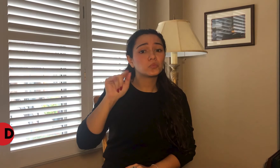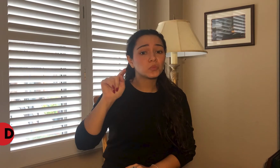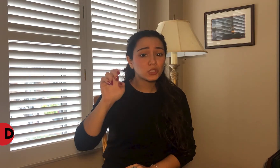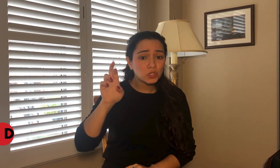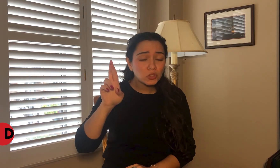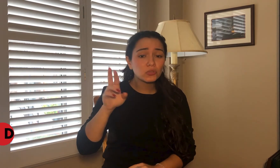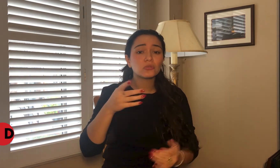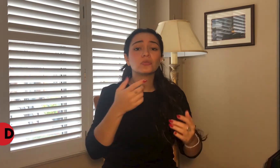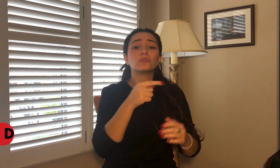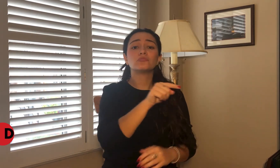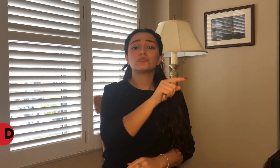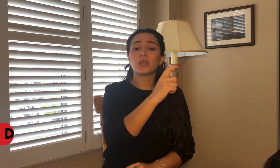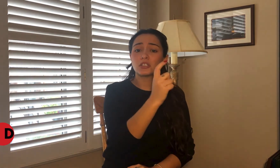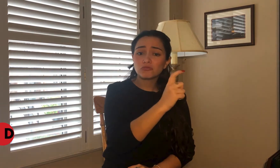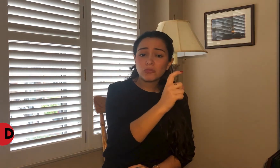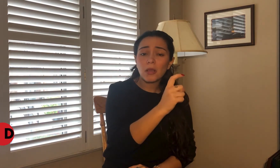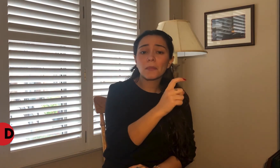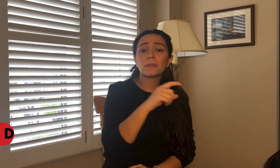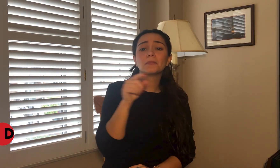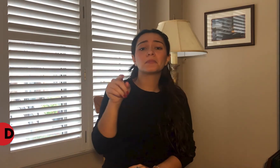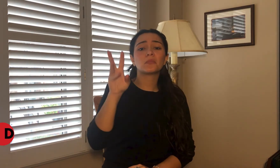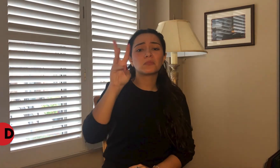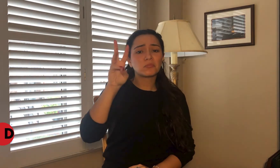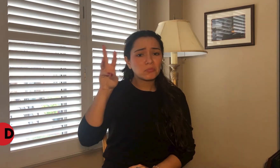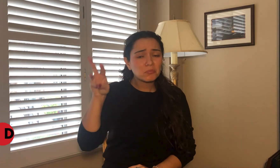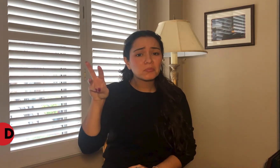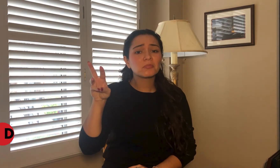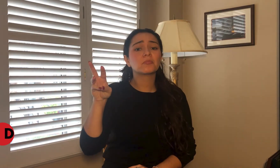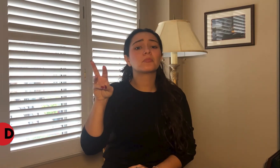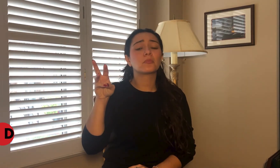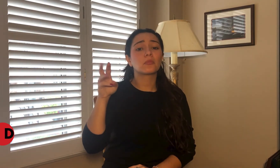Twitter, Instagram and website…